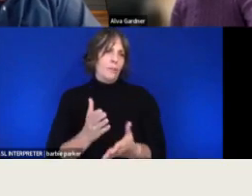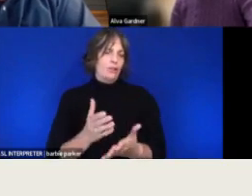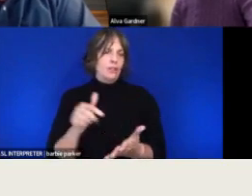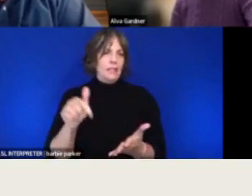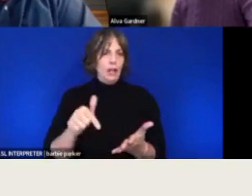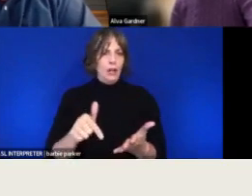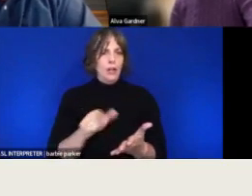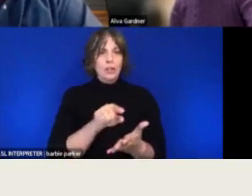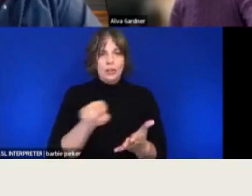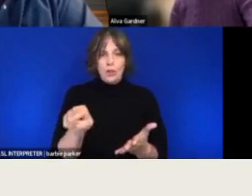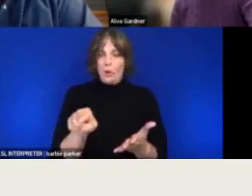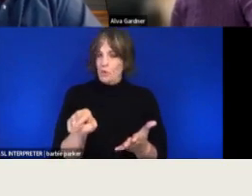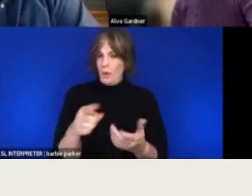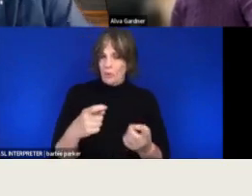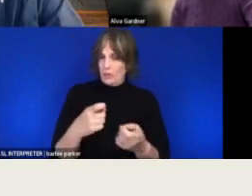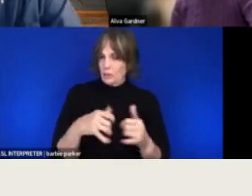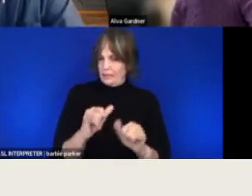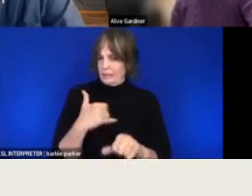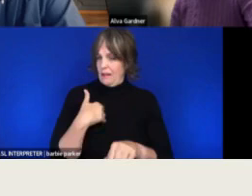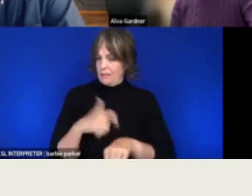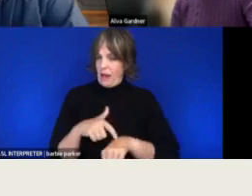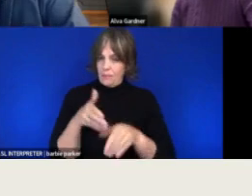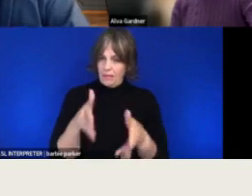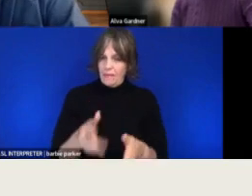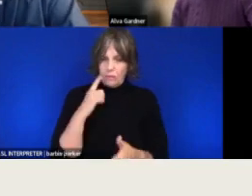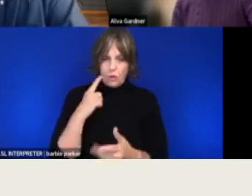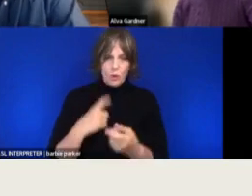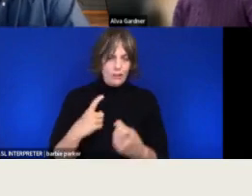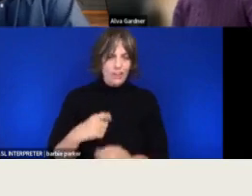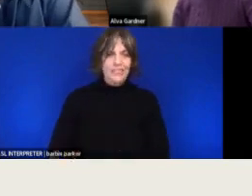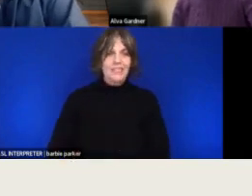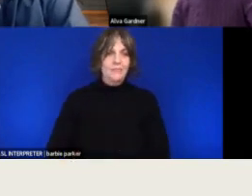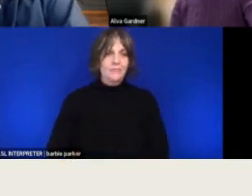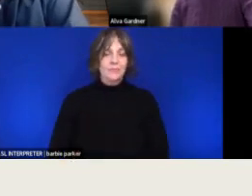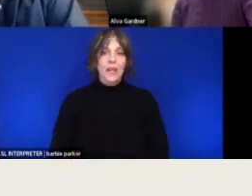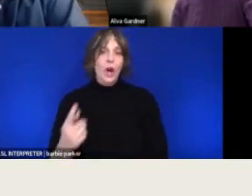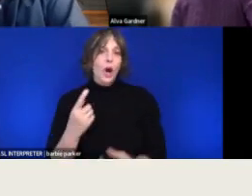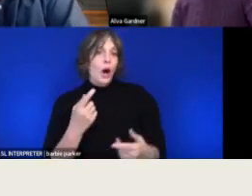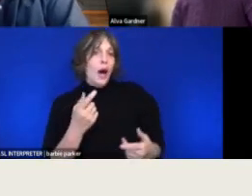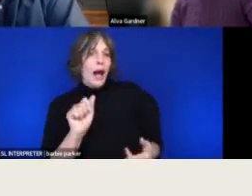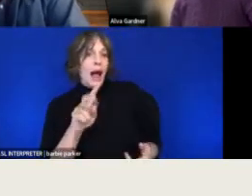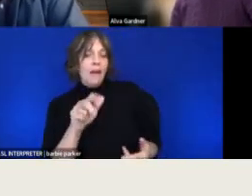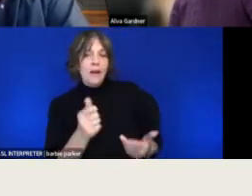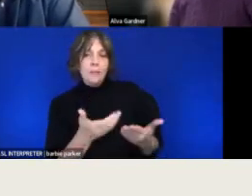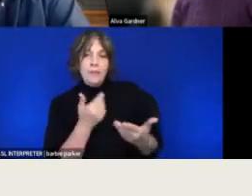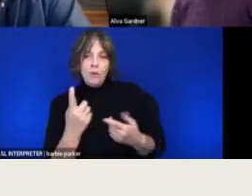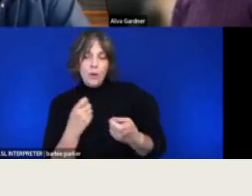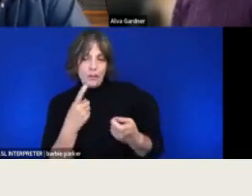people have questions. Any closing thoughts, Alva, before we get the questions? Alva Gardner: No.